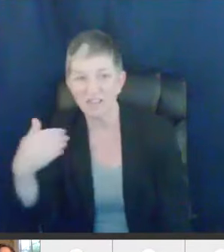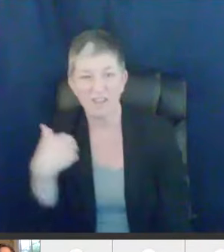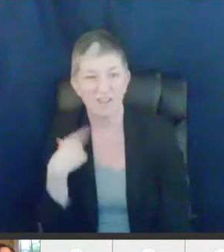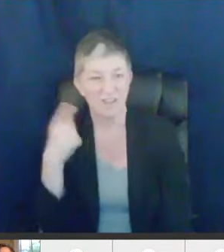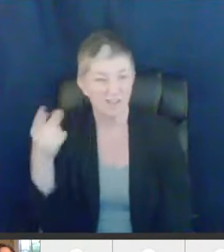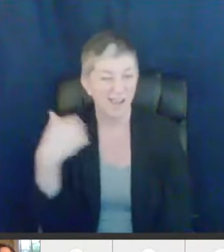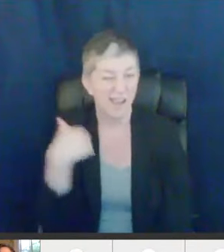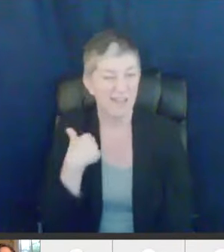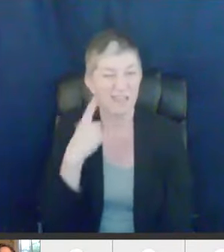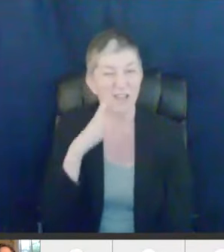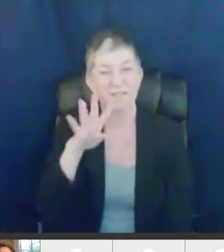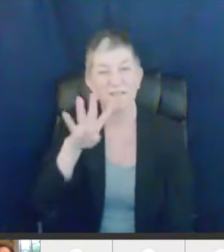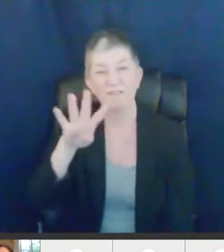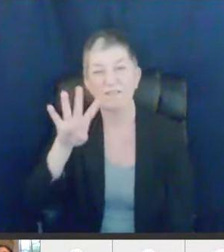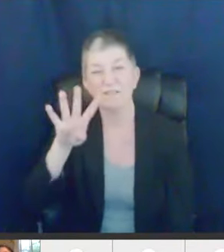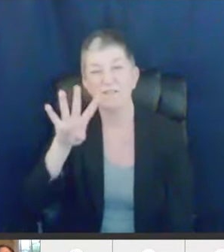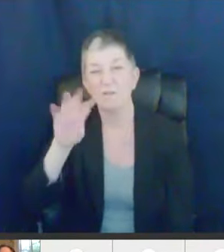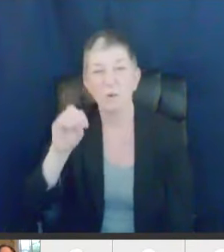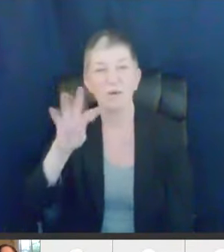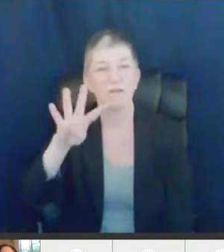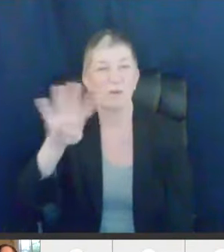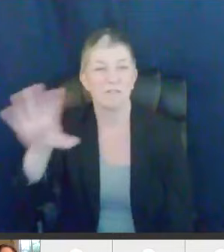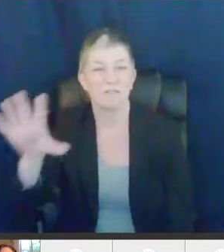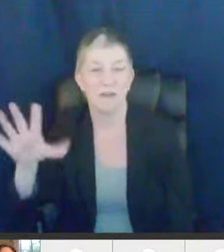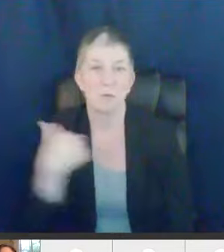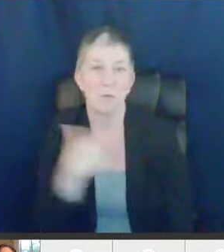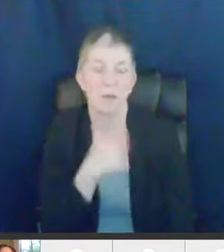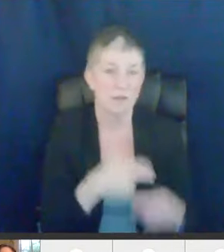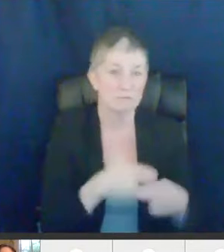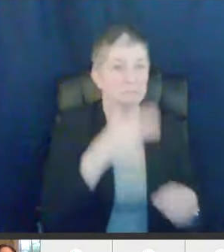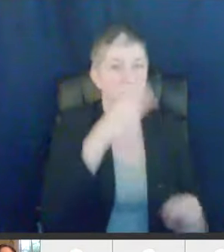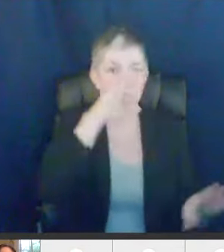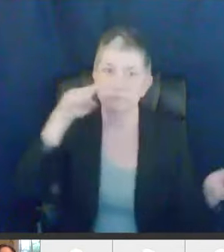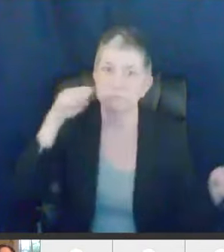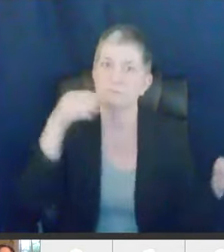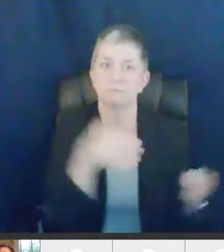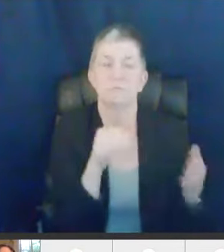think 40 or 45 so we have a very high concentration of these facilities so